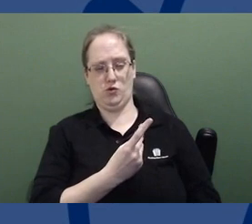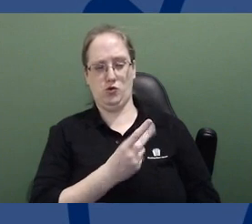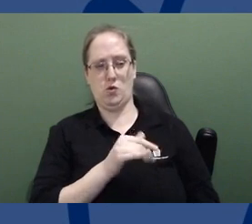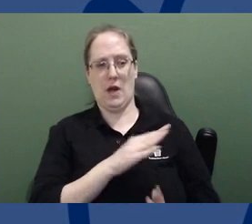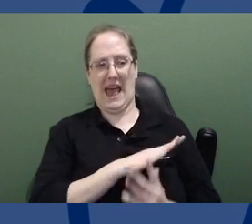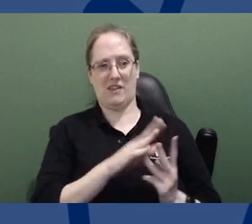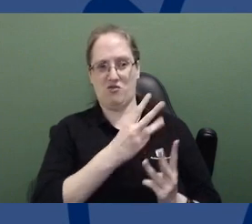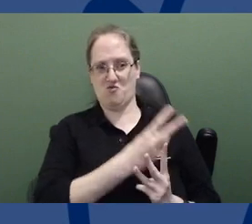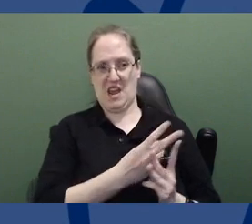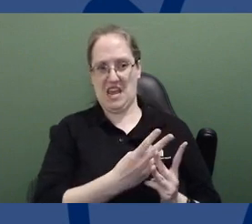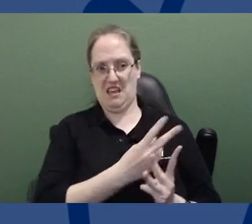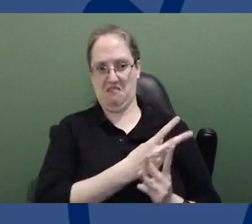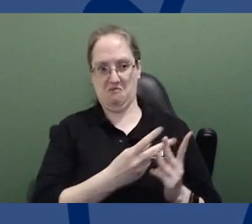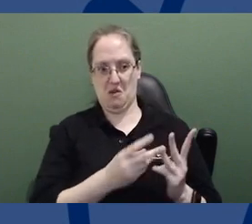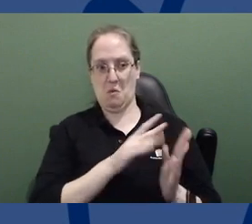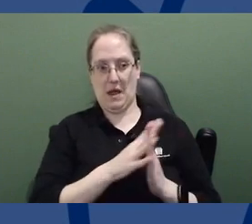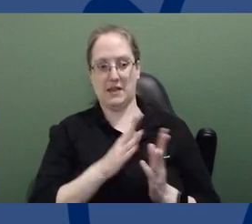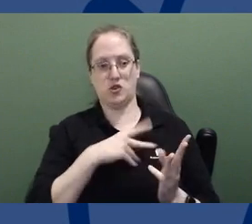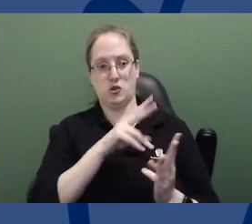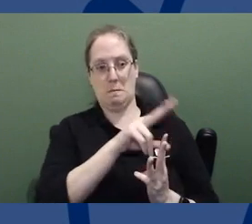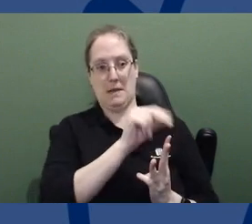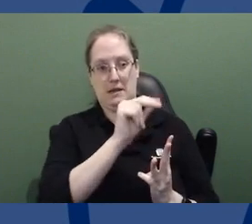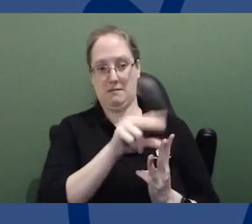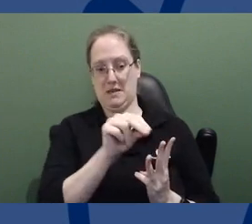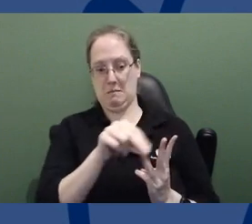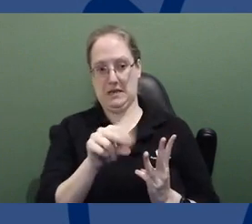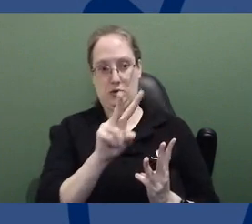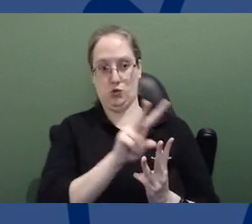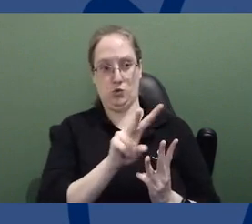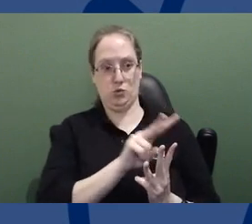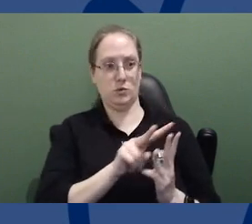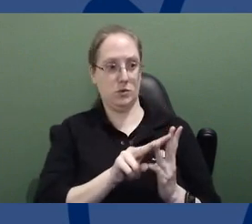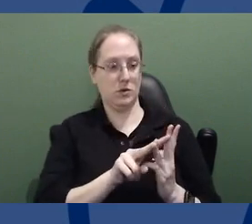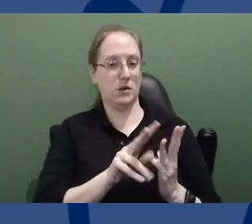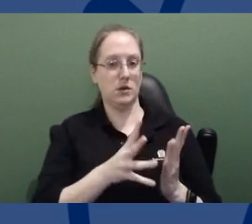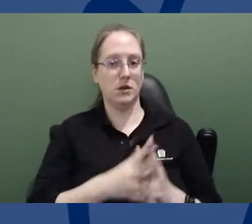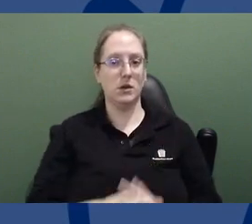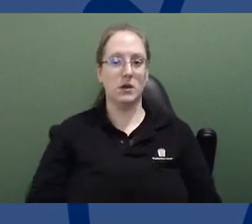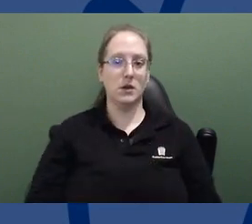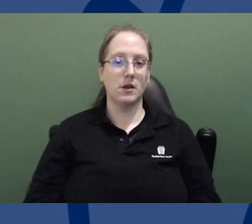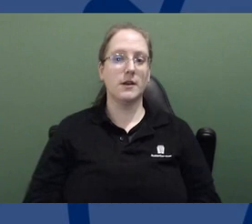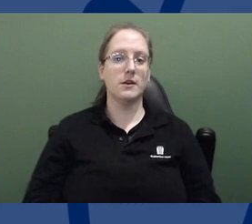So it seems to me to be fairly limited scope for demonstrating a different decline. But